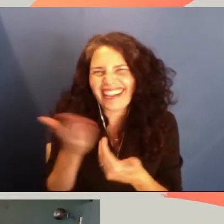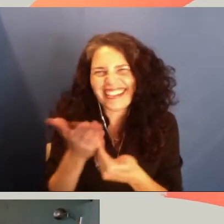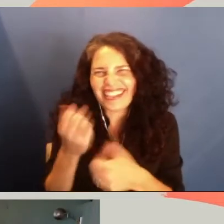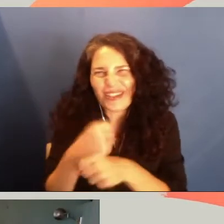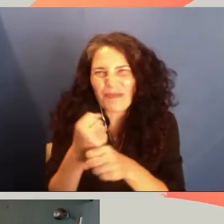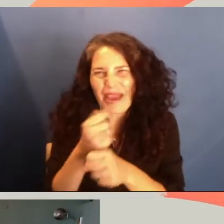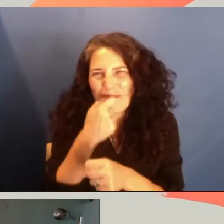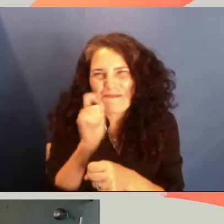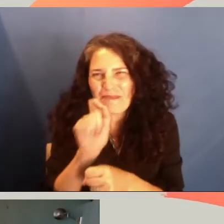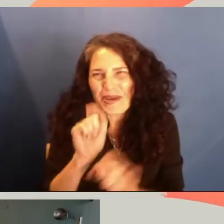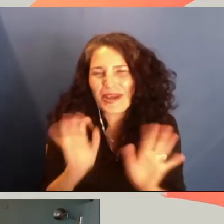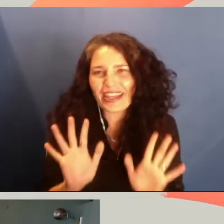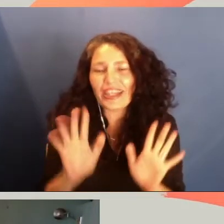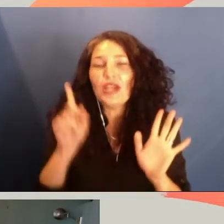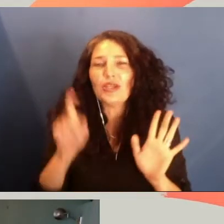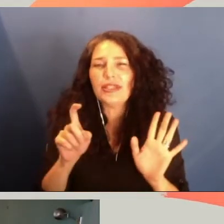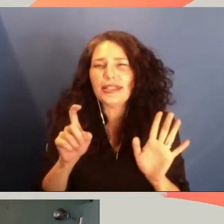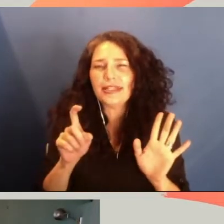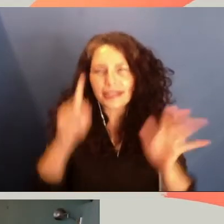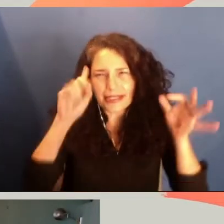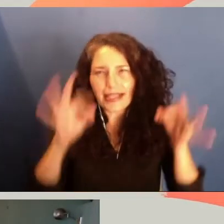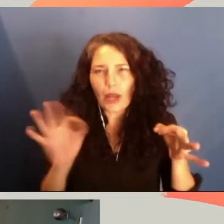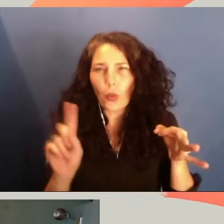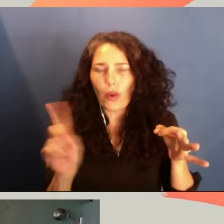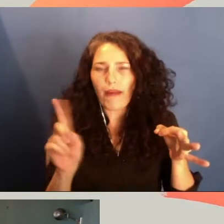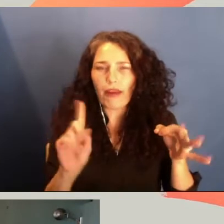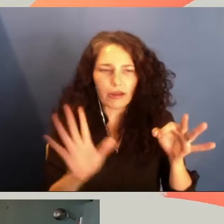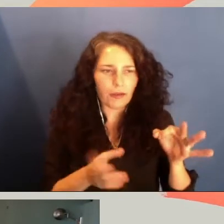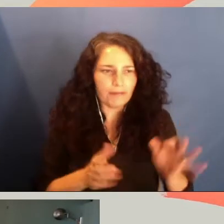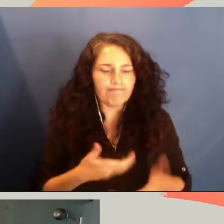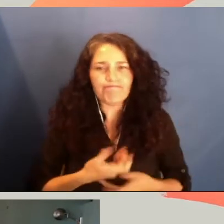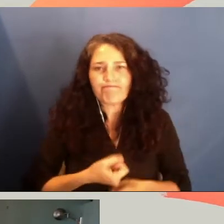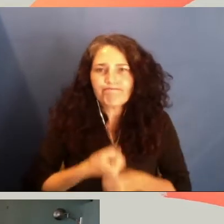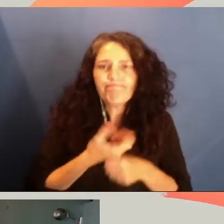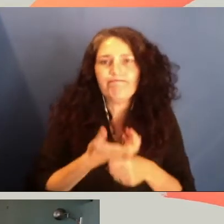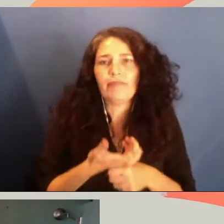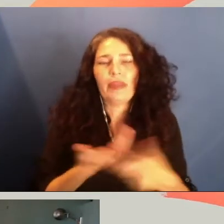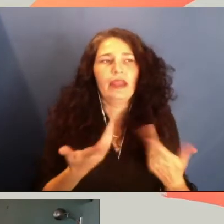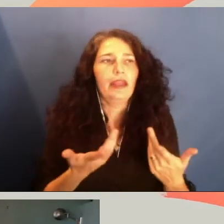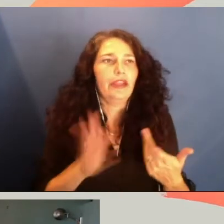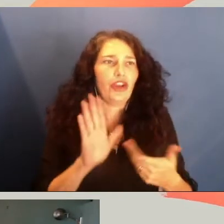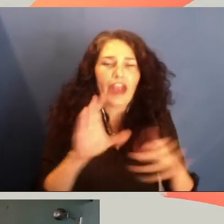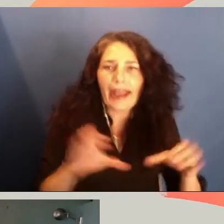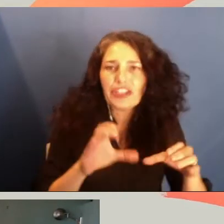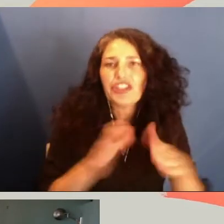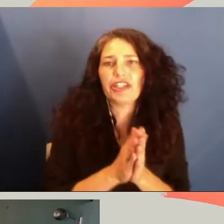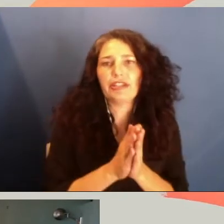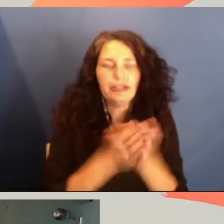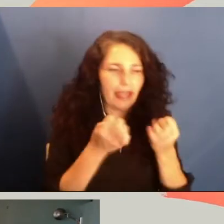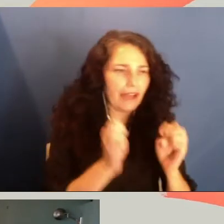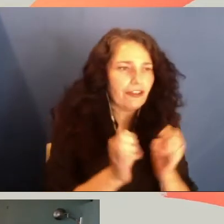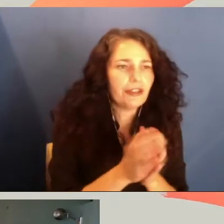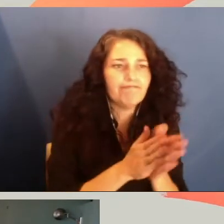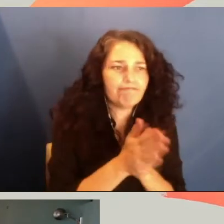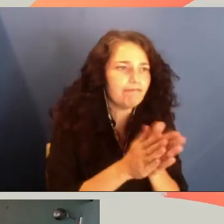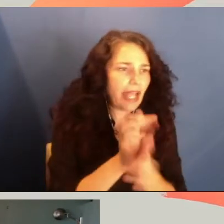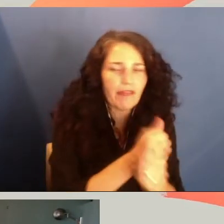our action, and our intention. "Disclosure" is proof of what can happen when the intention of the content is reflected in the process.